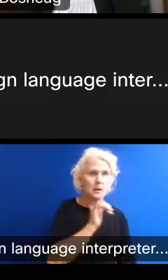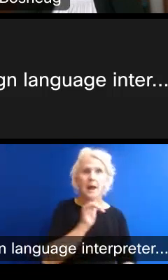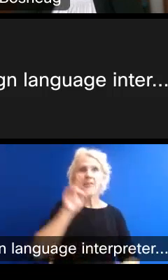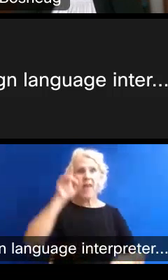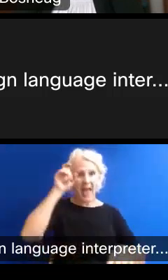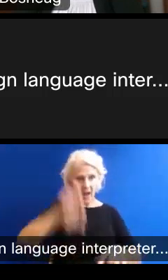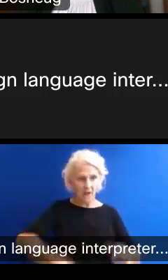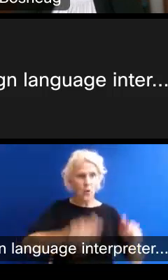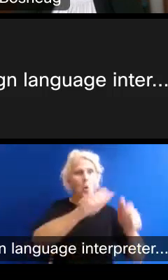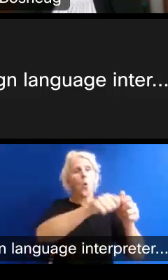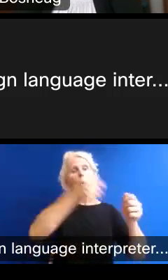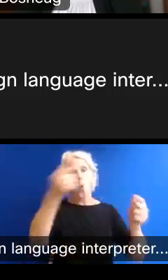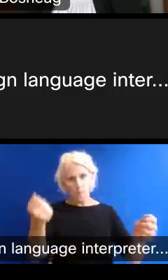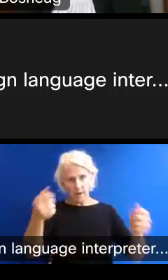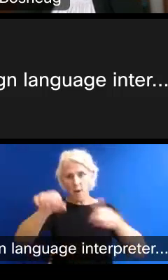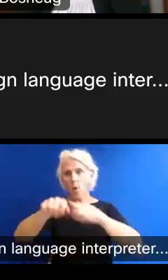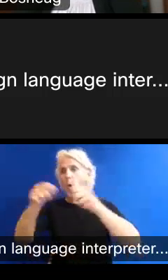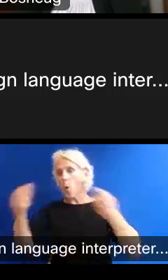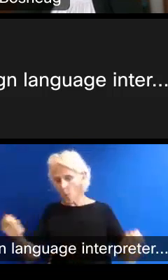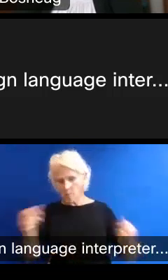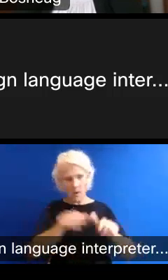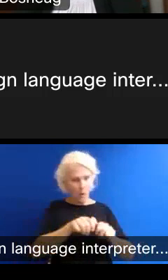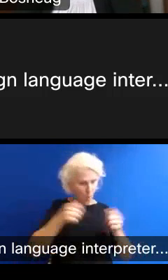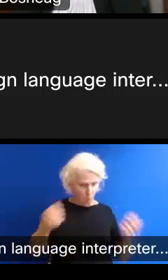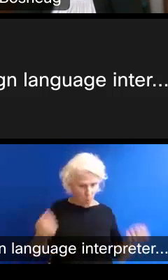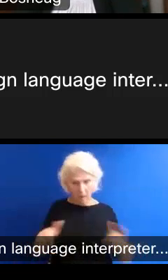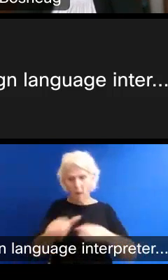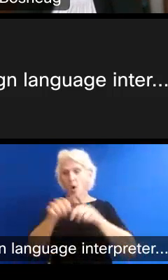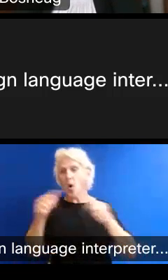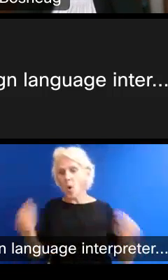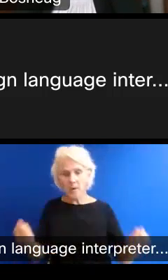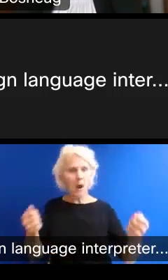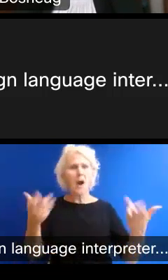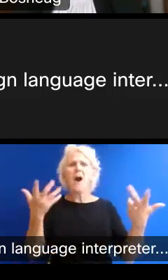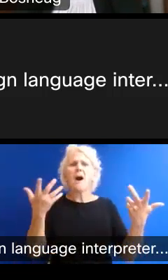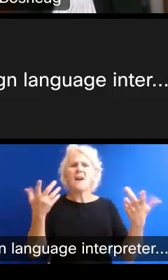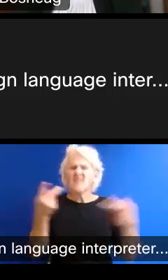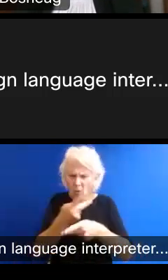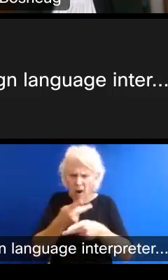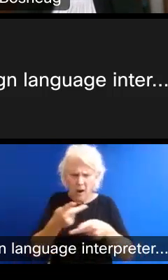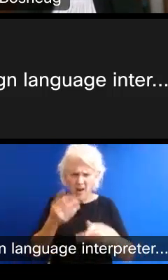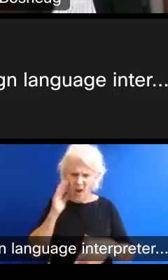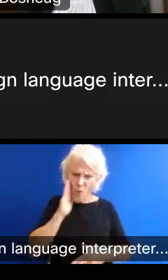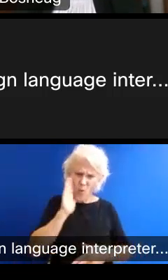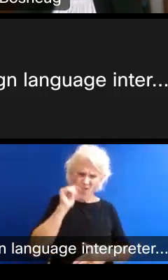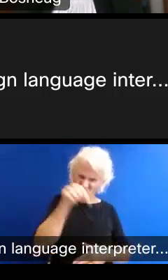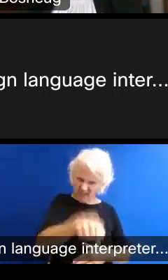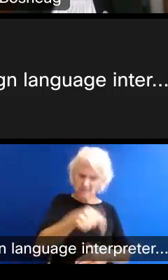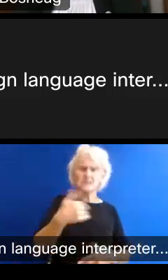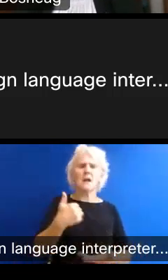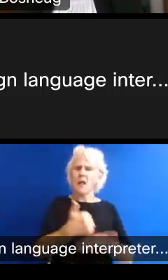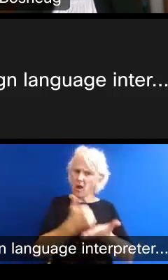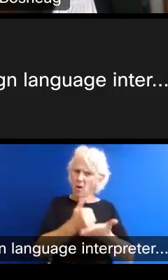box in order to figure out is what in this box going to help the child that I'm serving. Serving